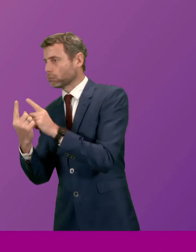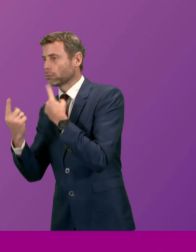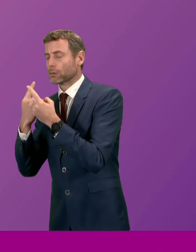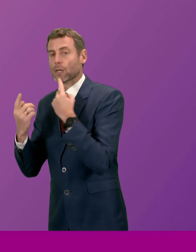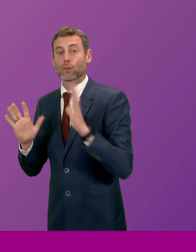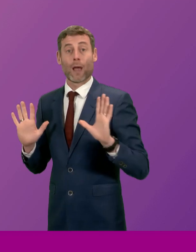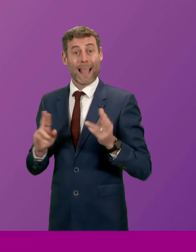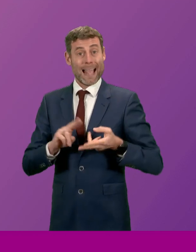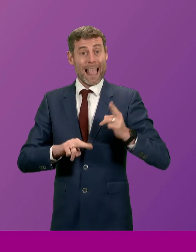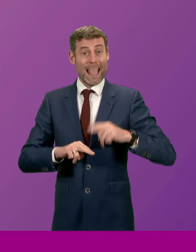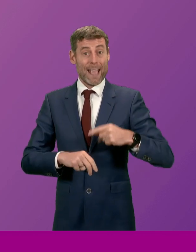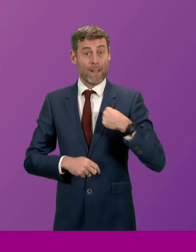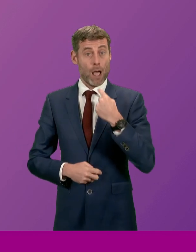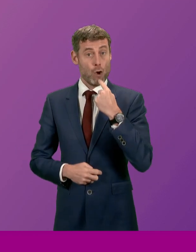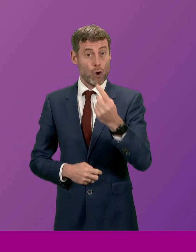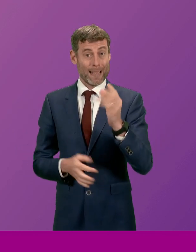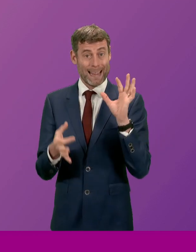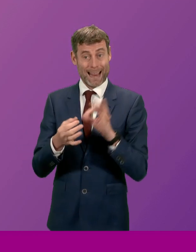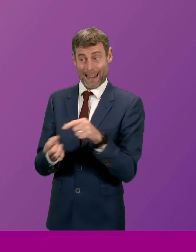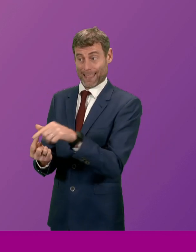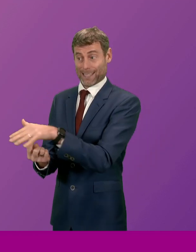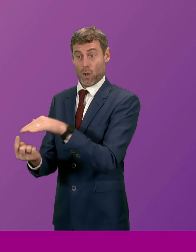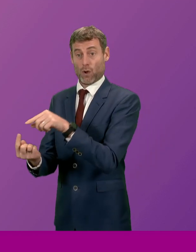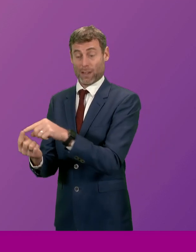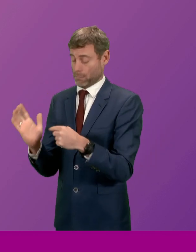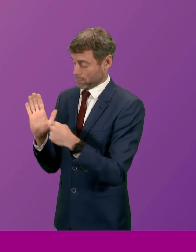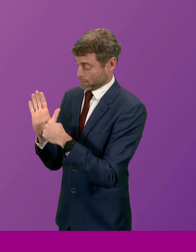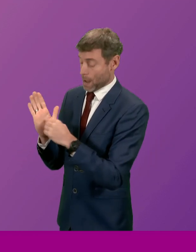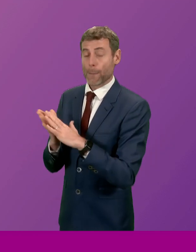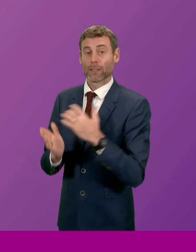If I was to comment on this case, I would be in danger of breaking the law. I believe in